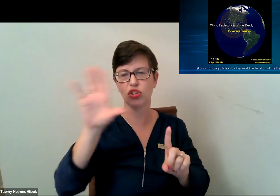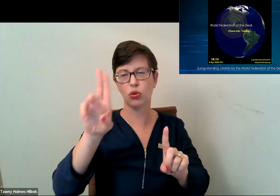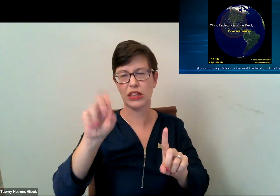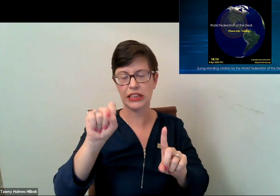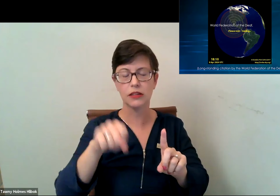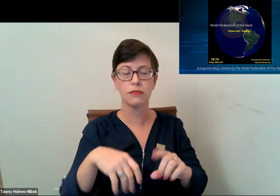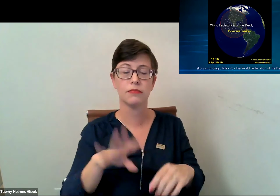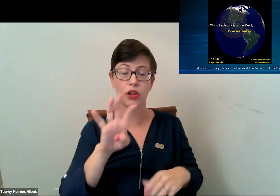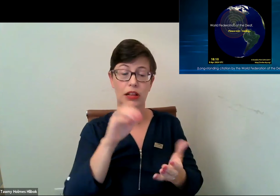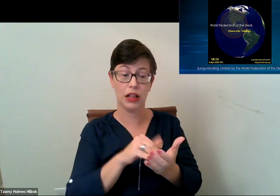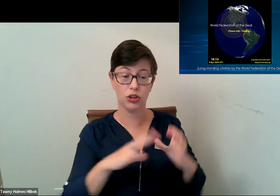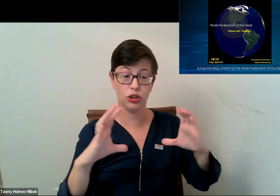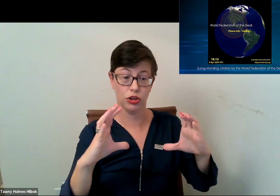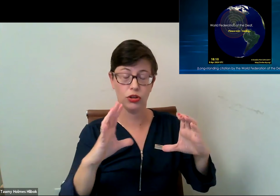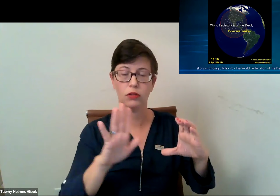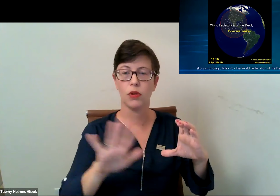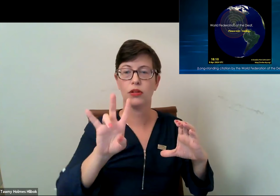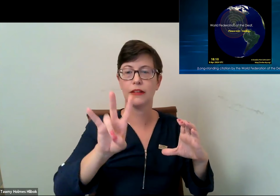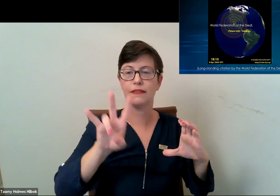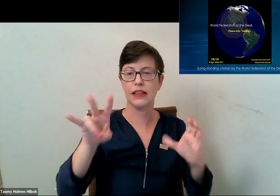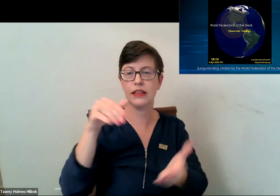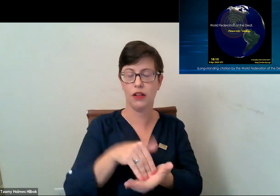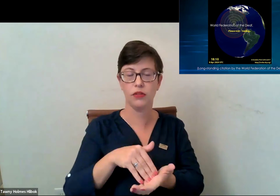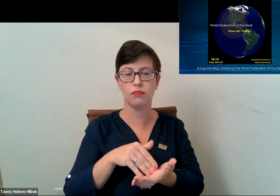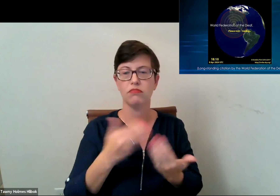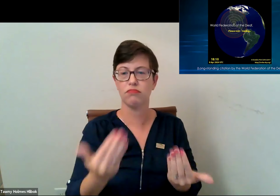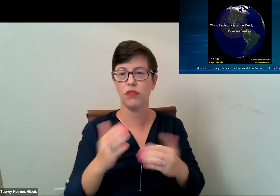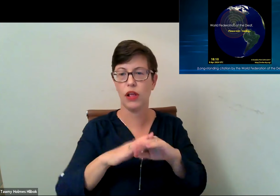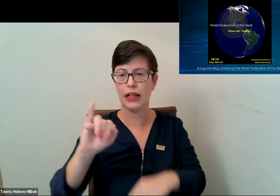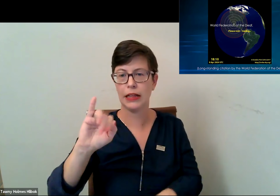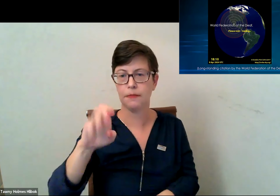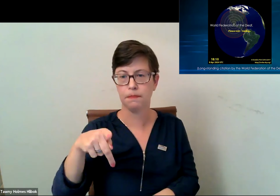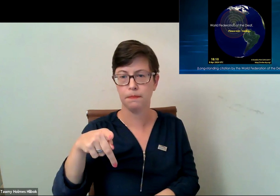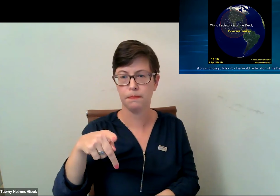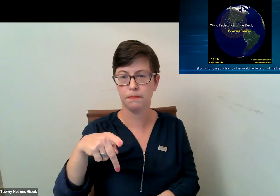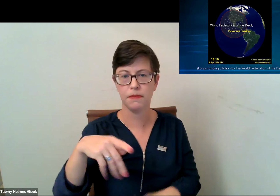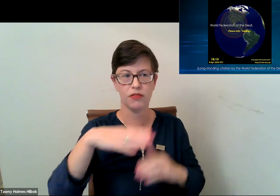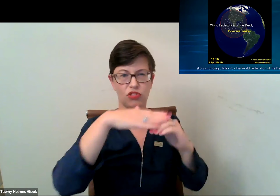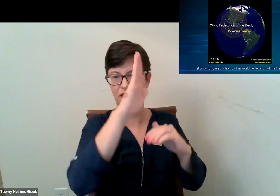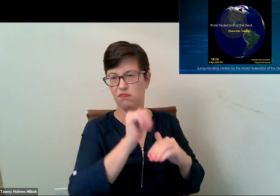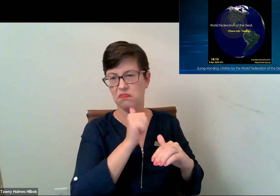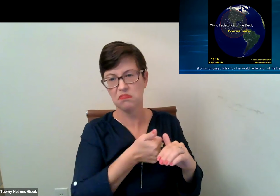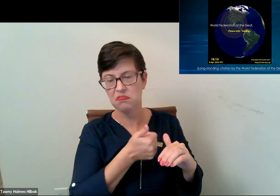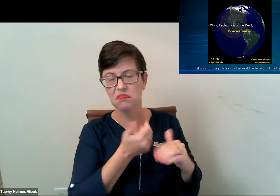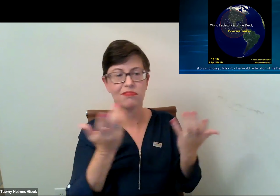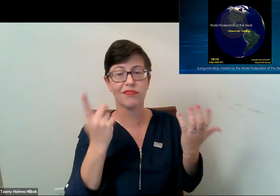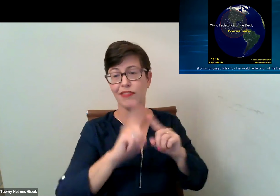From 2018 around the United States. About 77,000 currently have a piece,